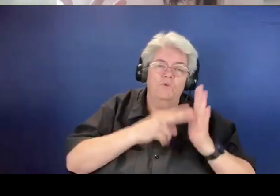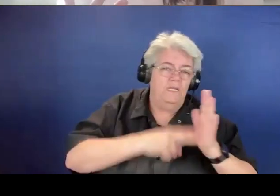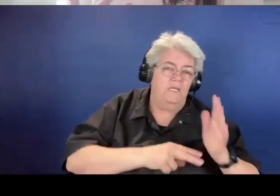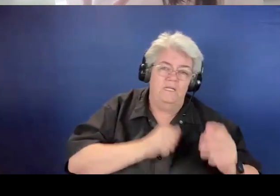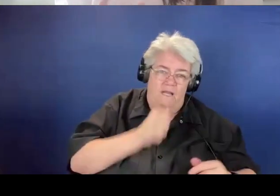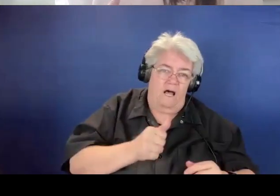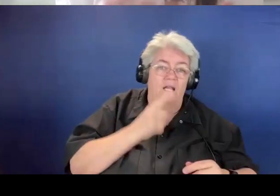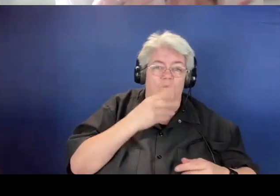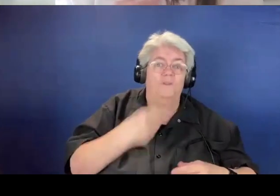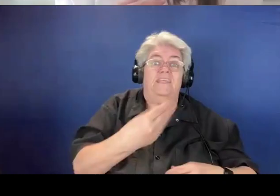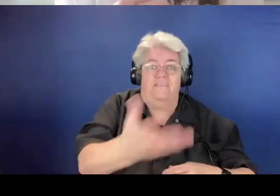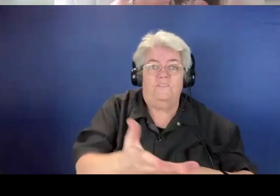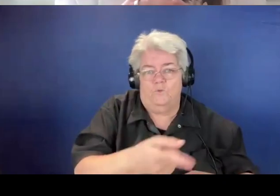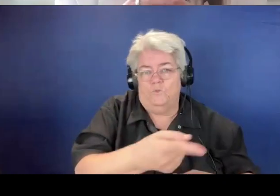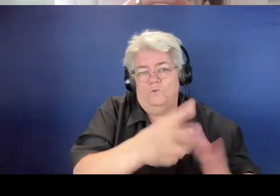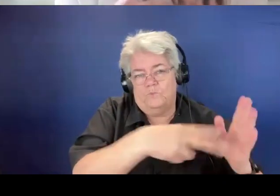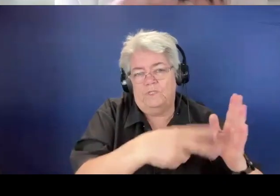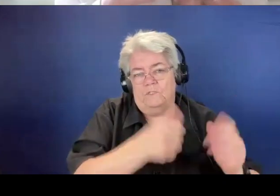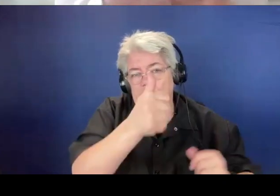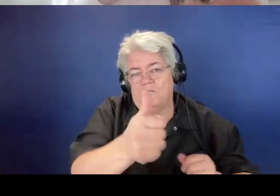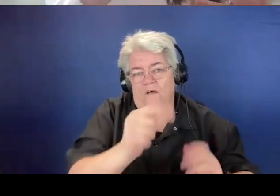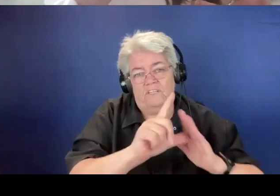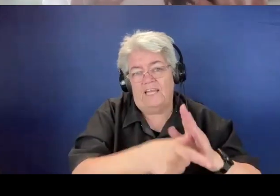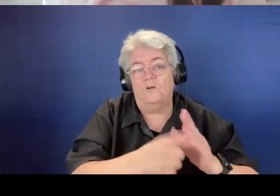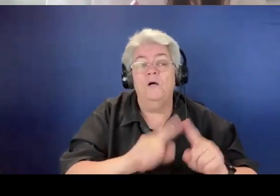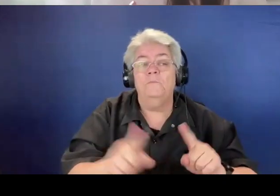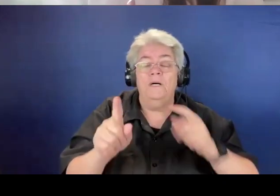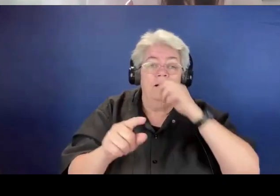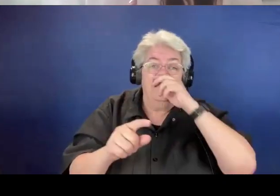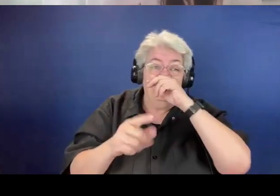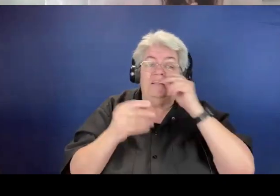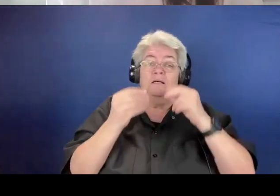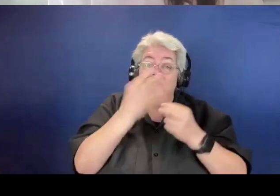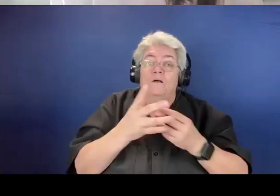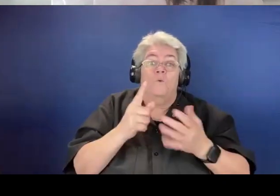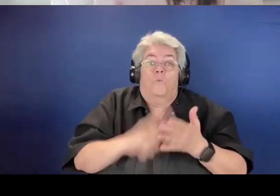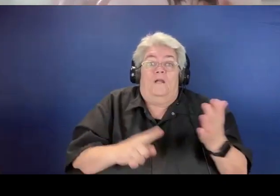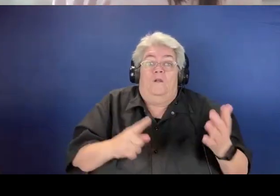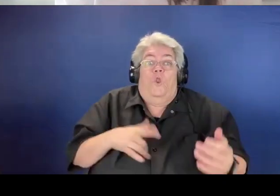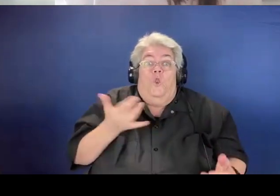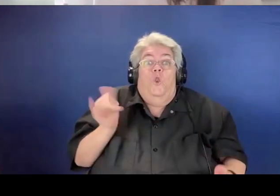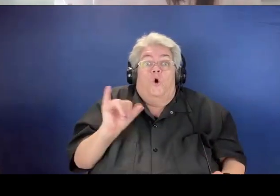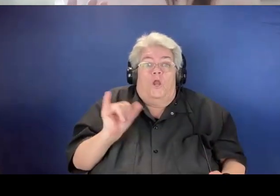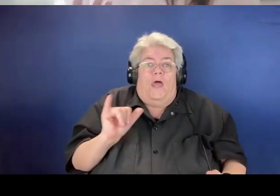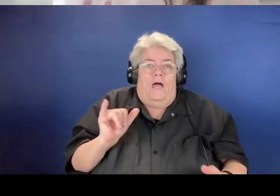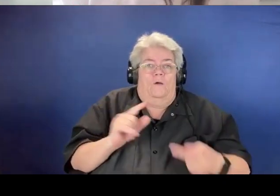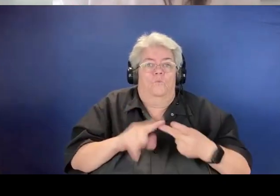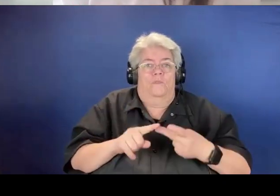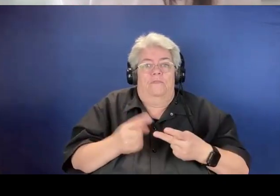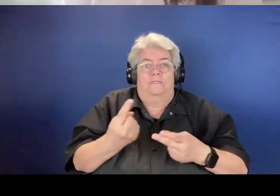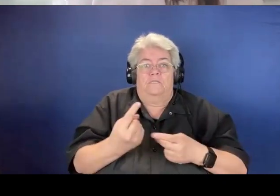But I will talk about how it you might experience it with a patient that you're working with.